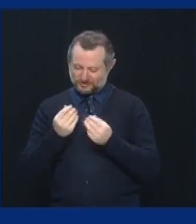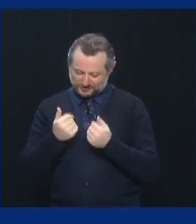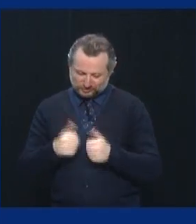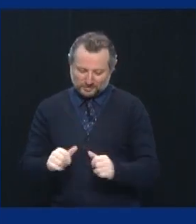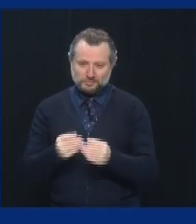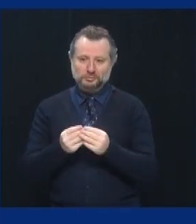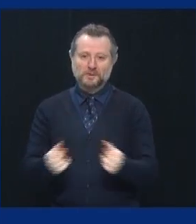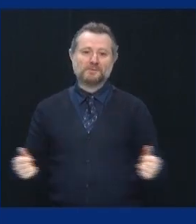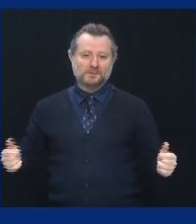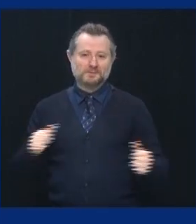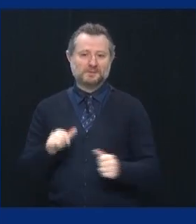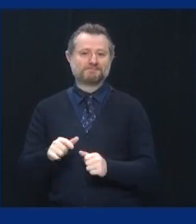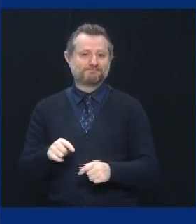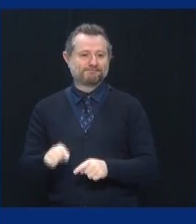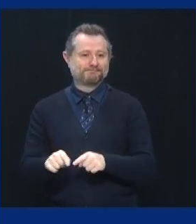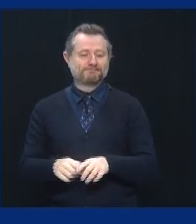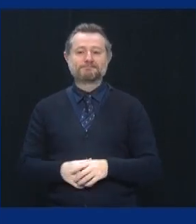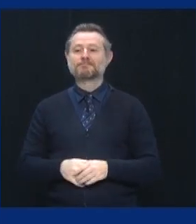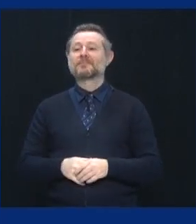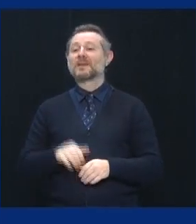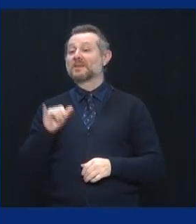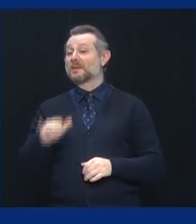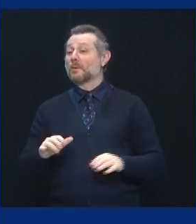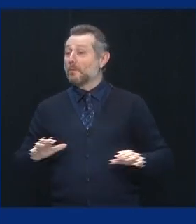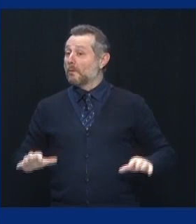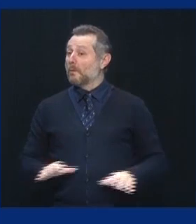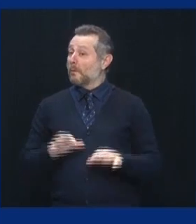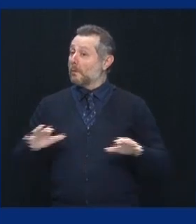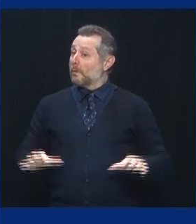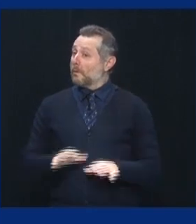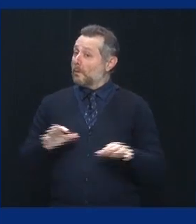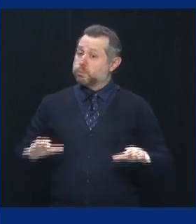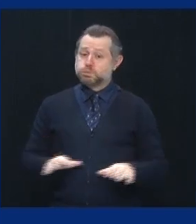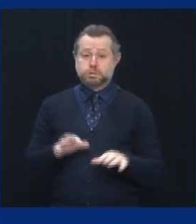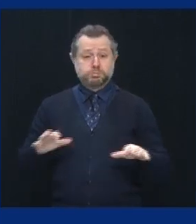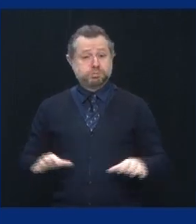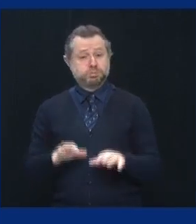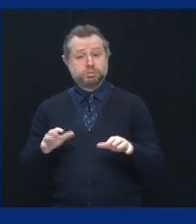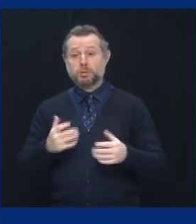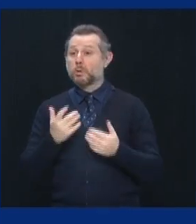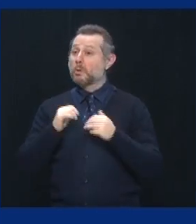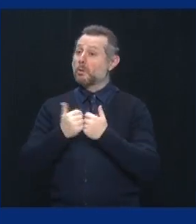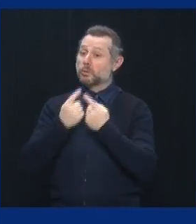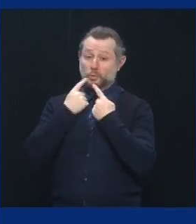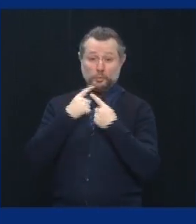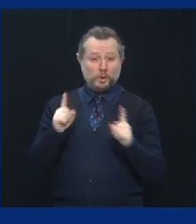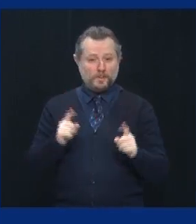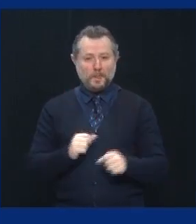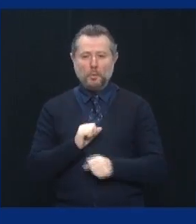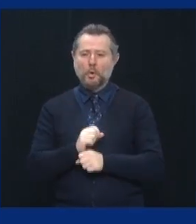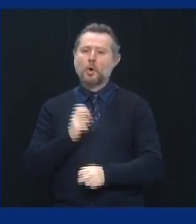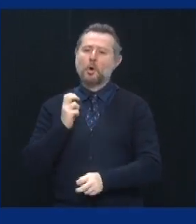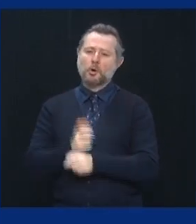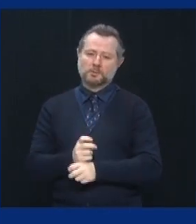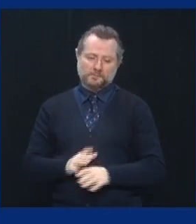50 MILLION PEOPLE NATIONALLY. IT IS A CRITICAL STEP TO GETTING US PAST THE COVID-19 CRISIS.